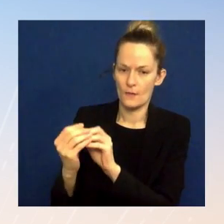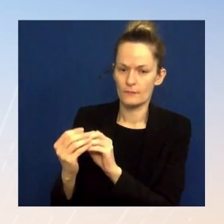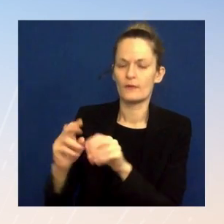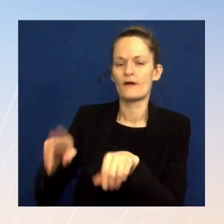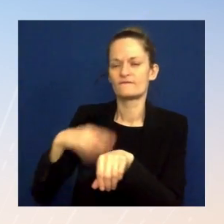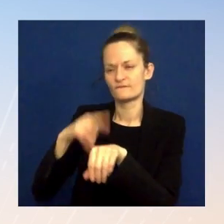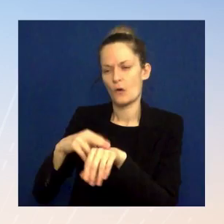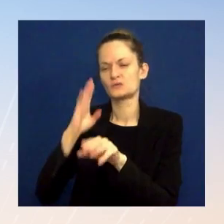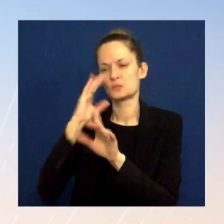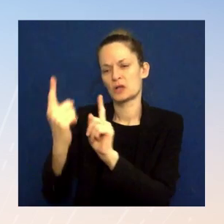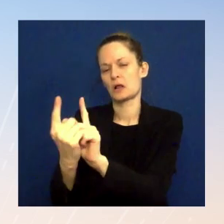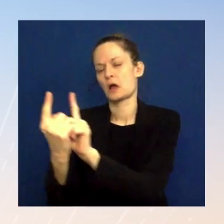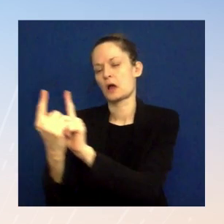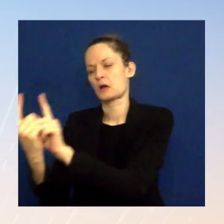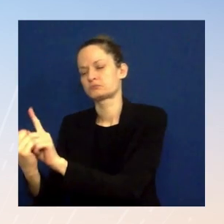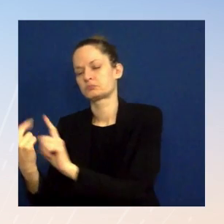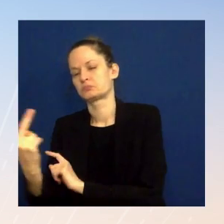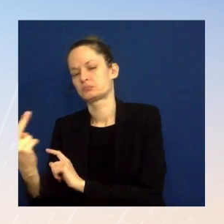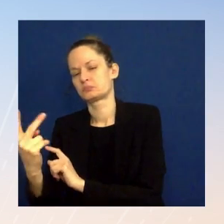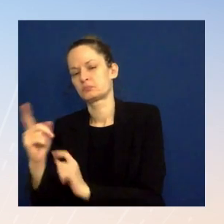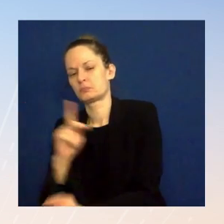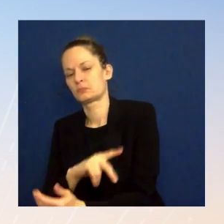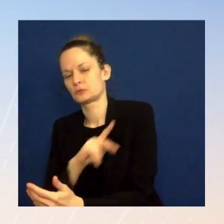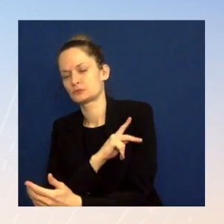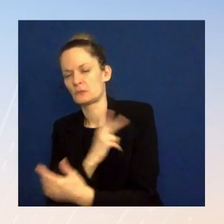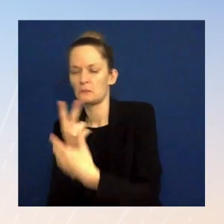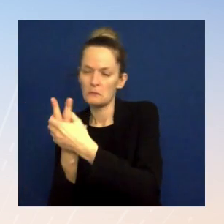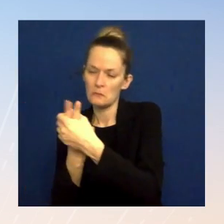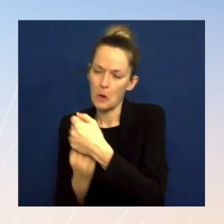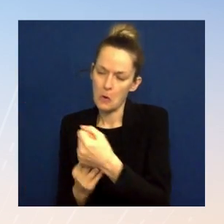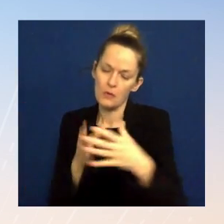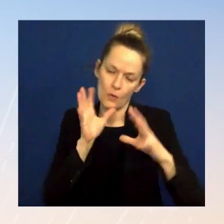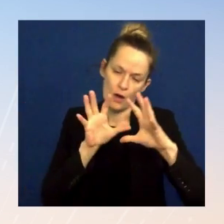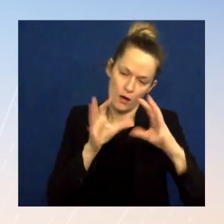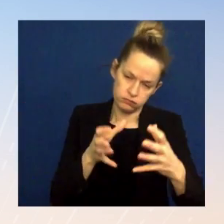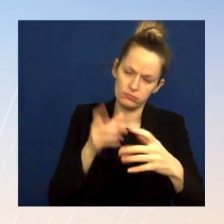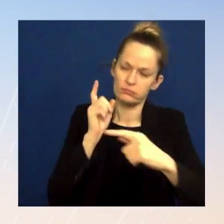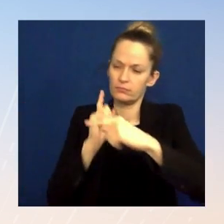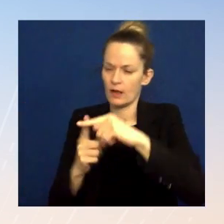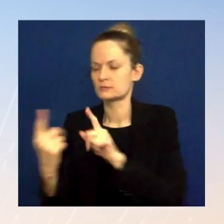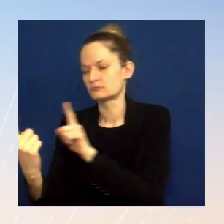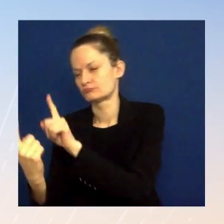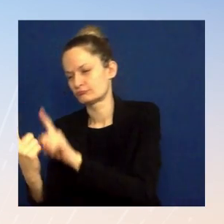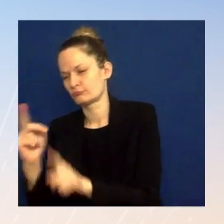The Press: Are you in a position to commit that we'll be able to see at least part of this meeting? Mr. Sullivan: I'm in a position to commit